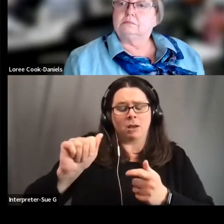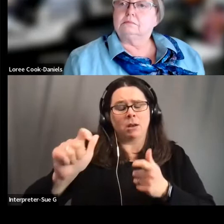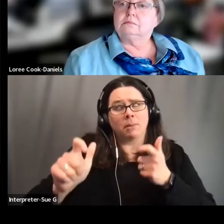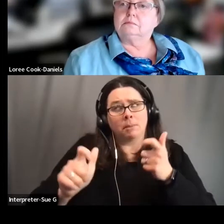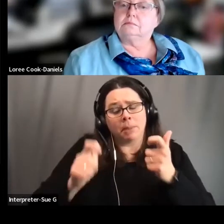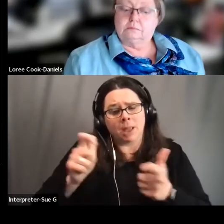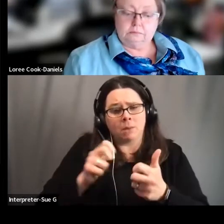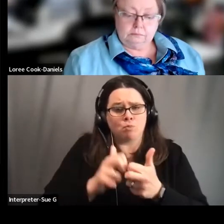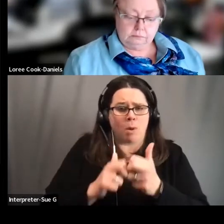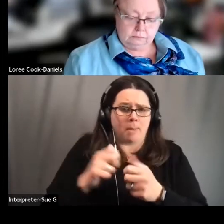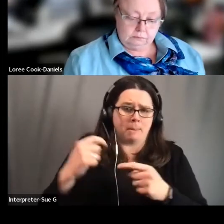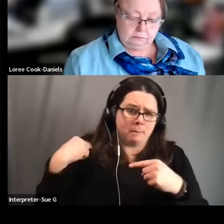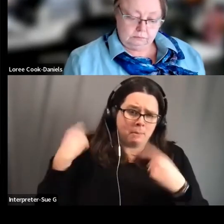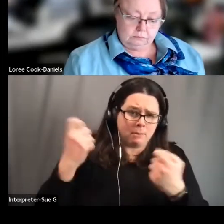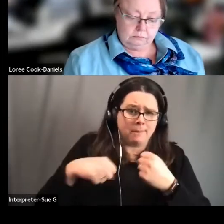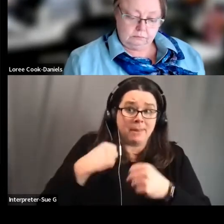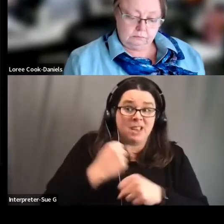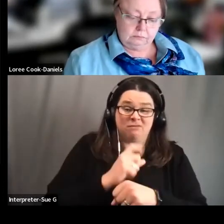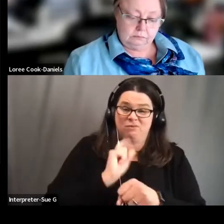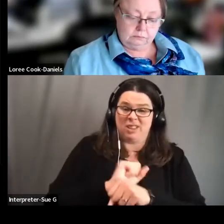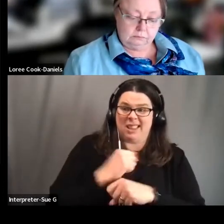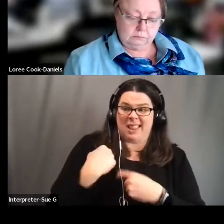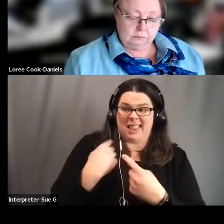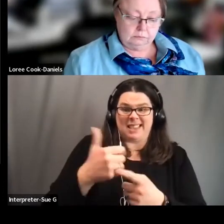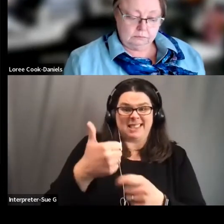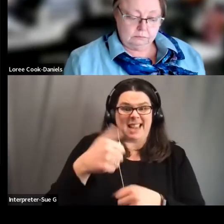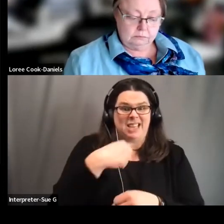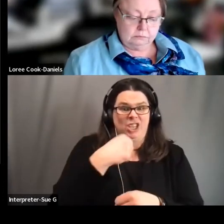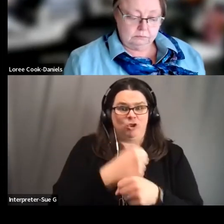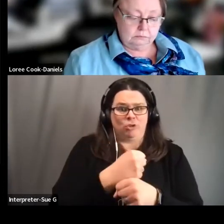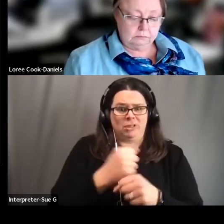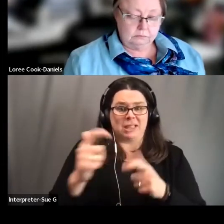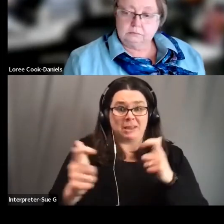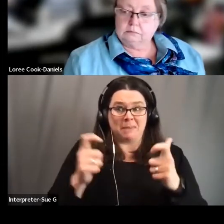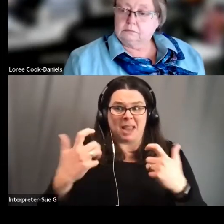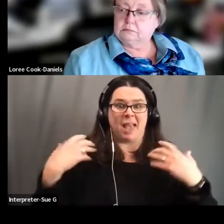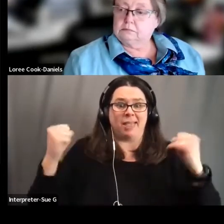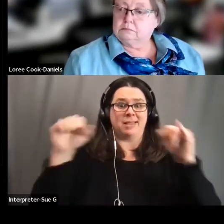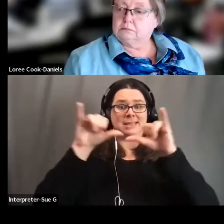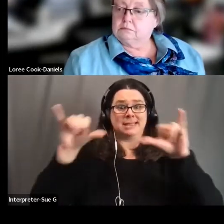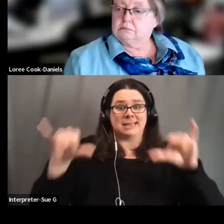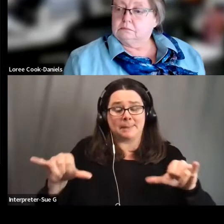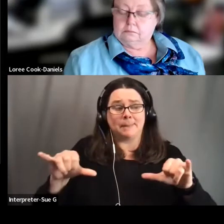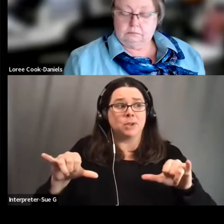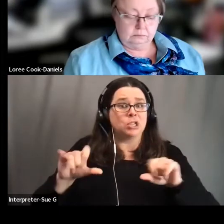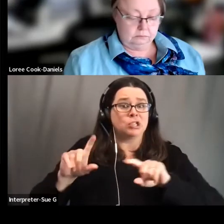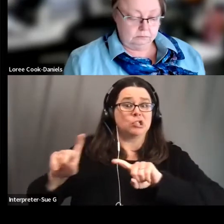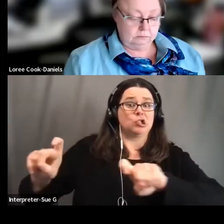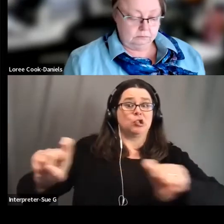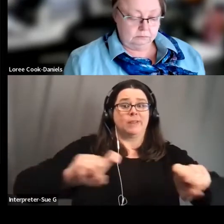It's really only been in the last 10 years or so that the big health systems, the surveys that go out to people nationwide